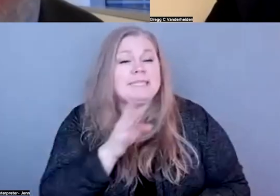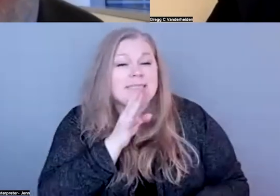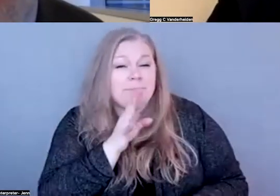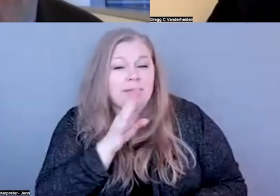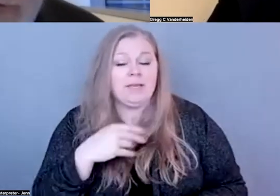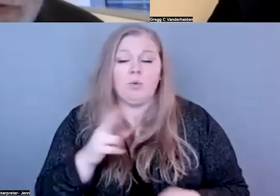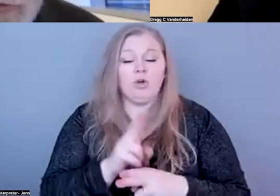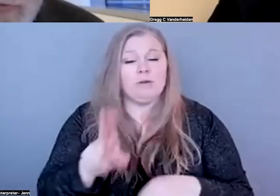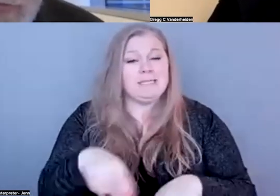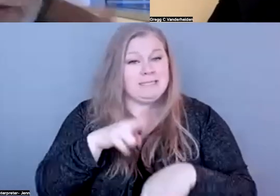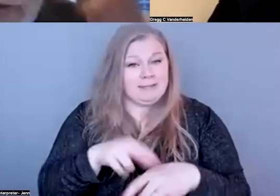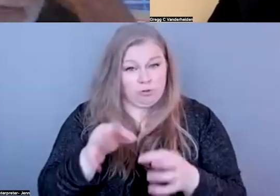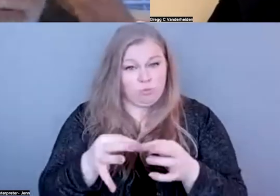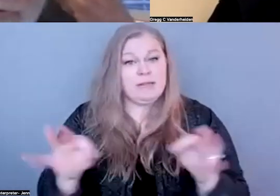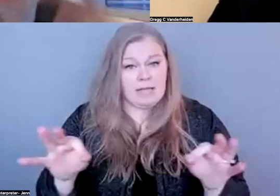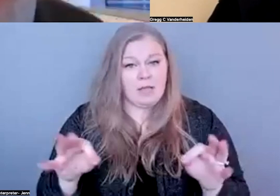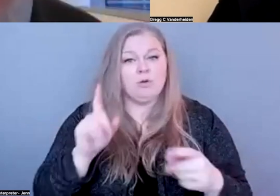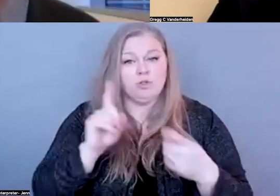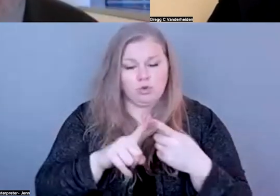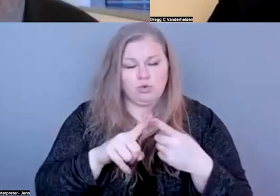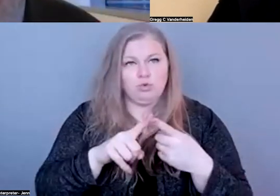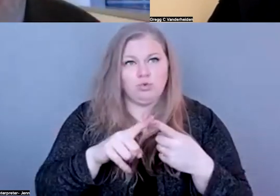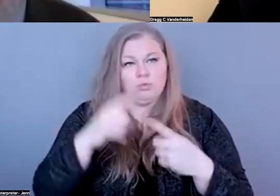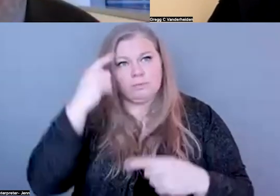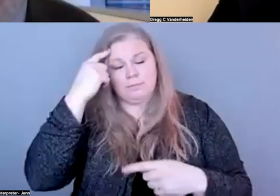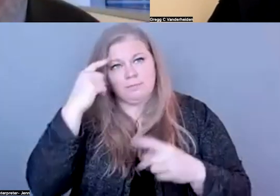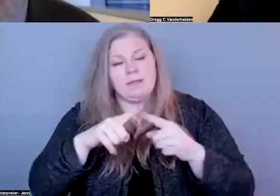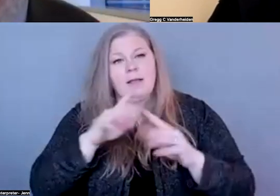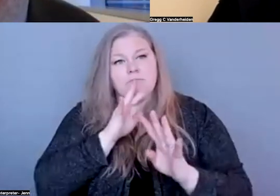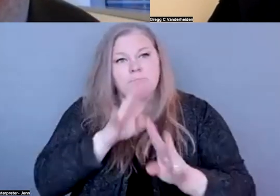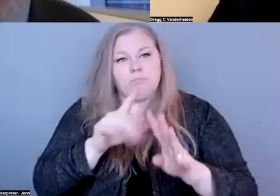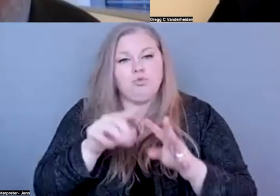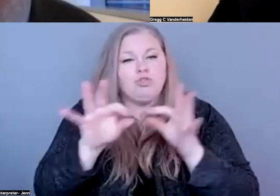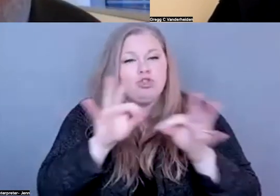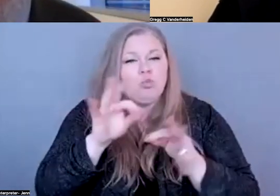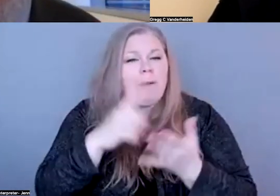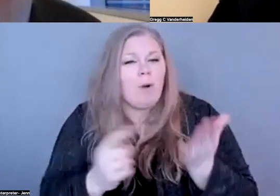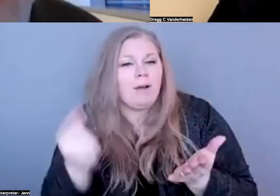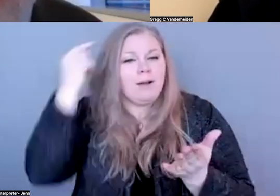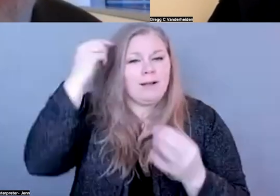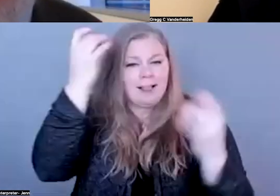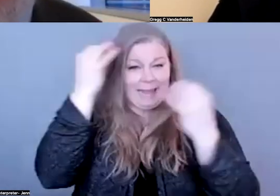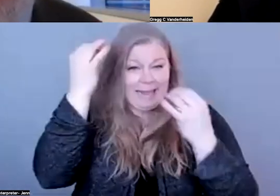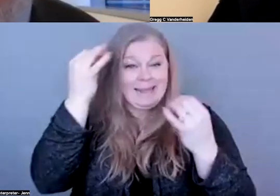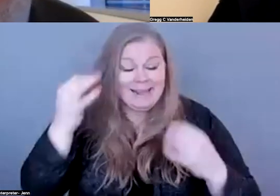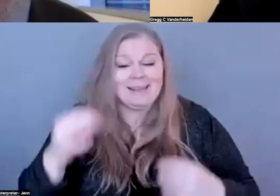in order to describe what's in our heads. That turns out to be a very